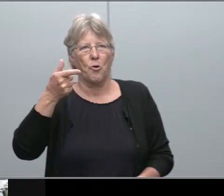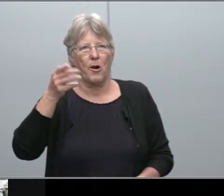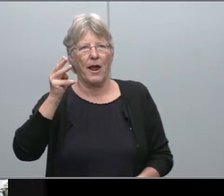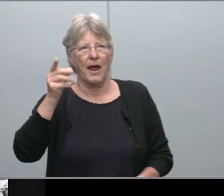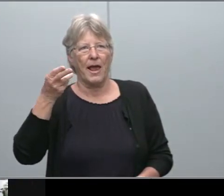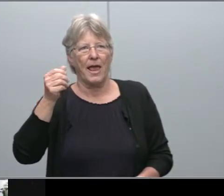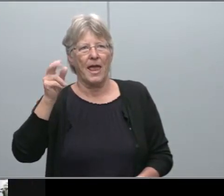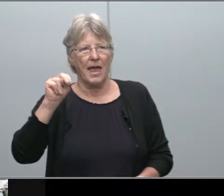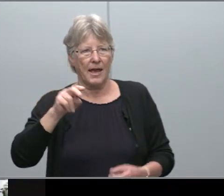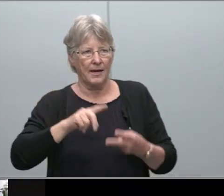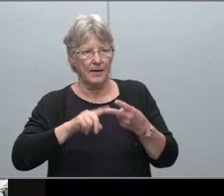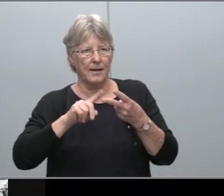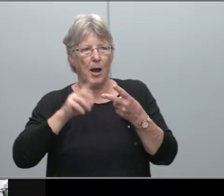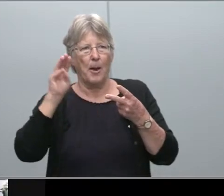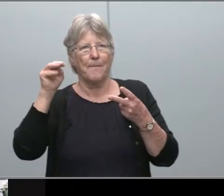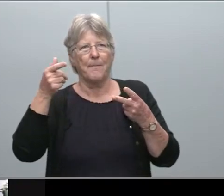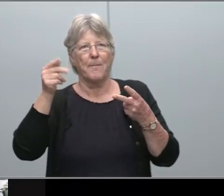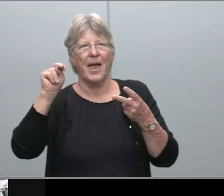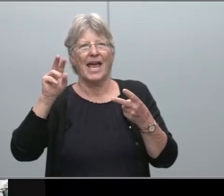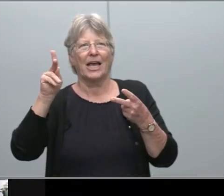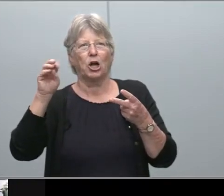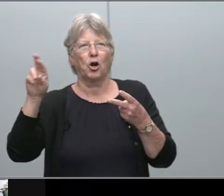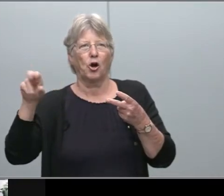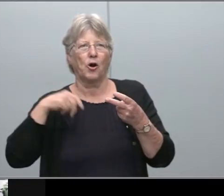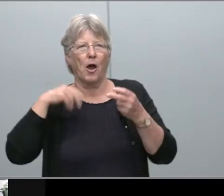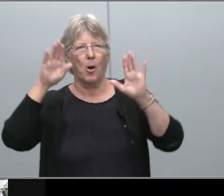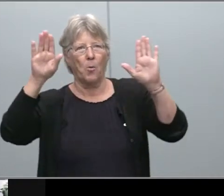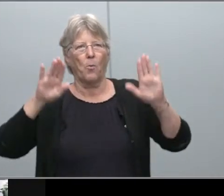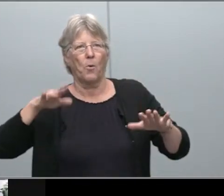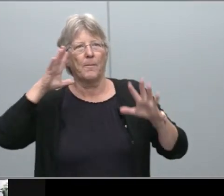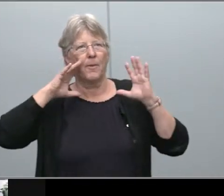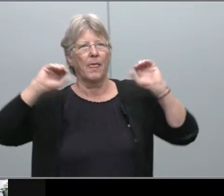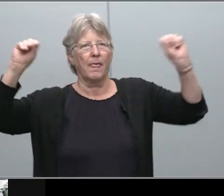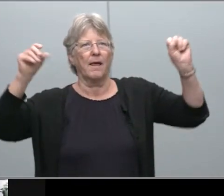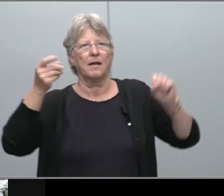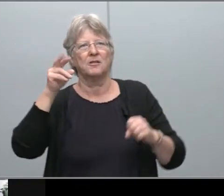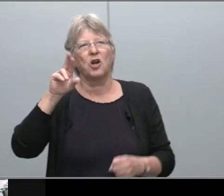because you have to ensure that you have the proper safety protocols and policies.